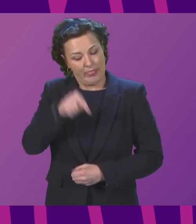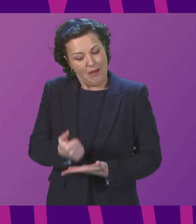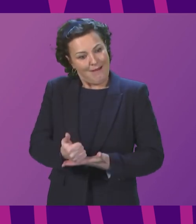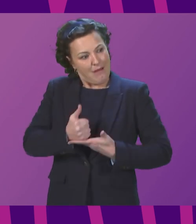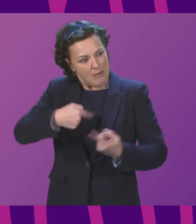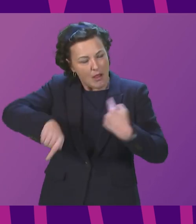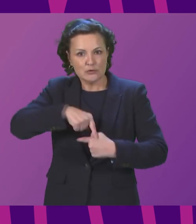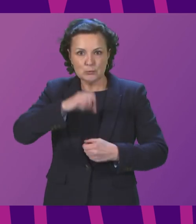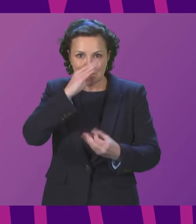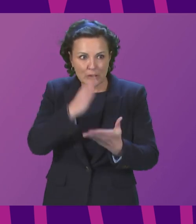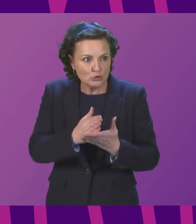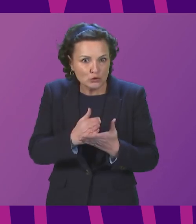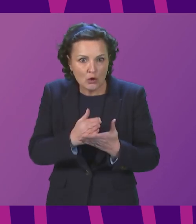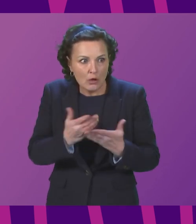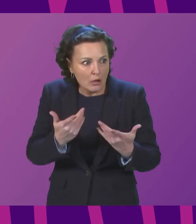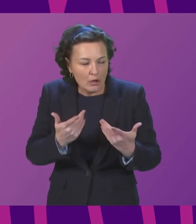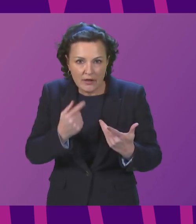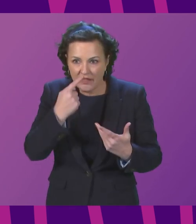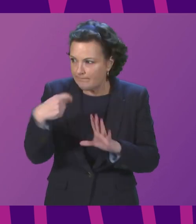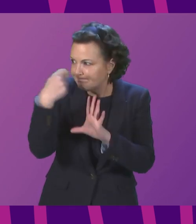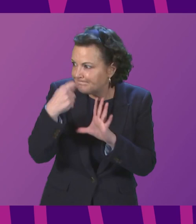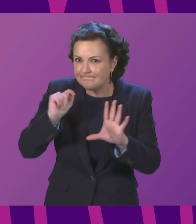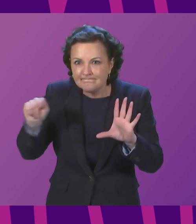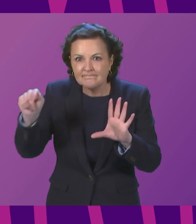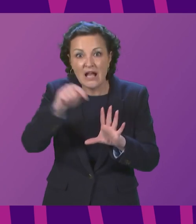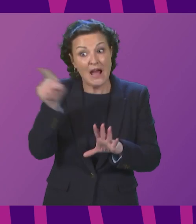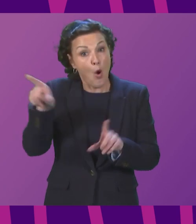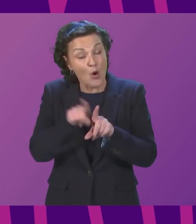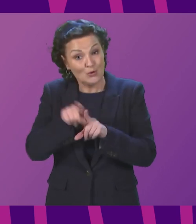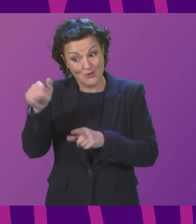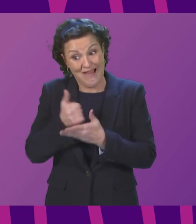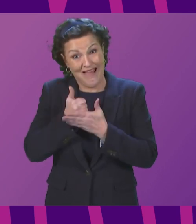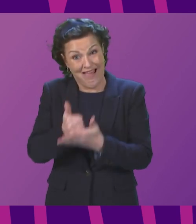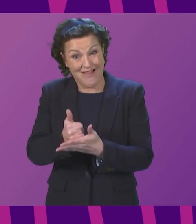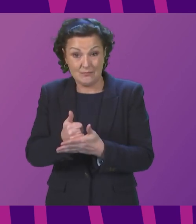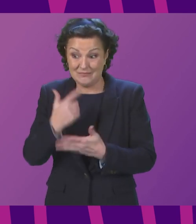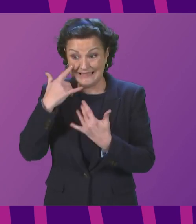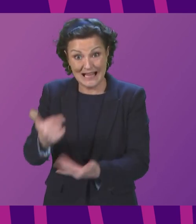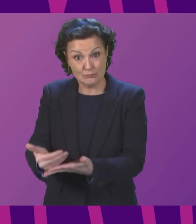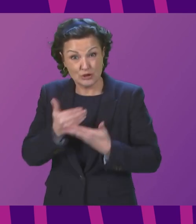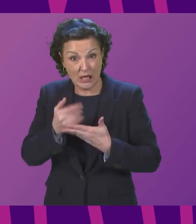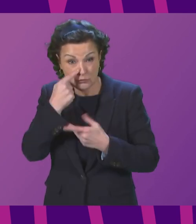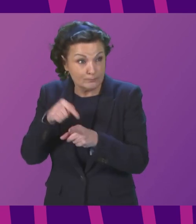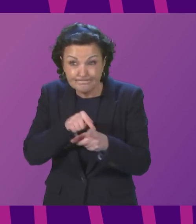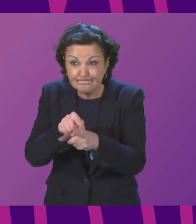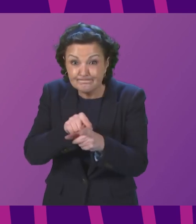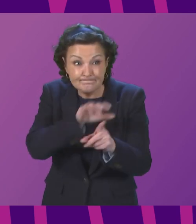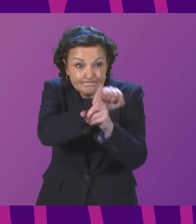and to ensure a speedier start to the process of contact tracing and advice.